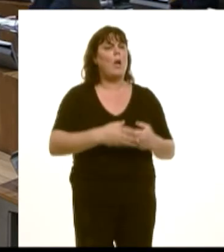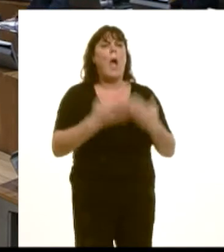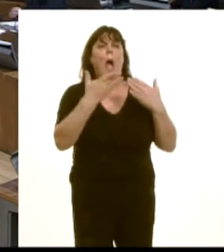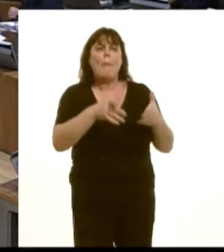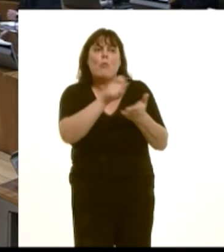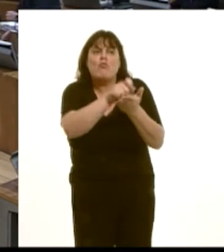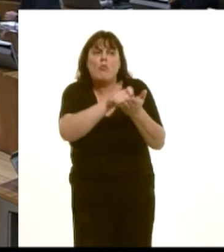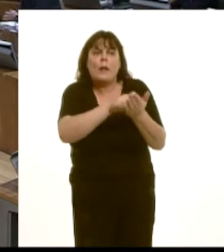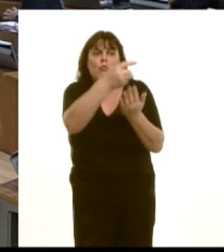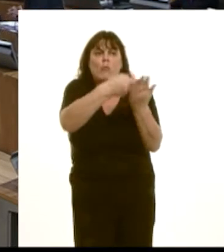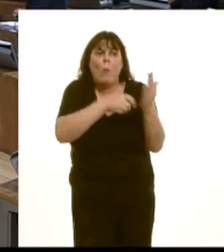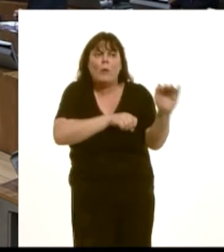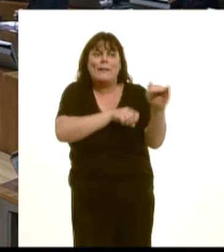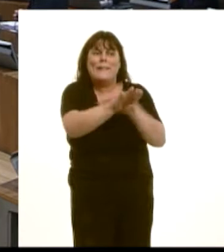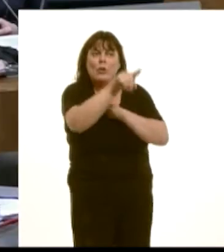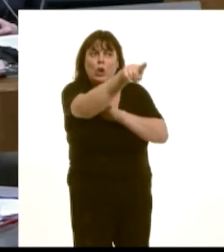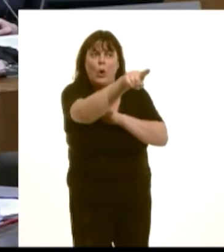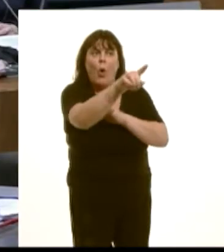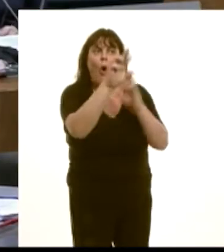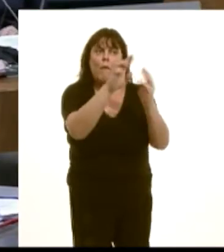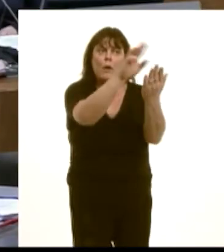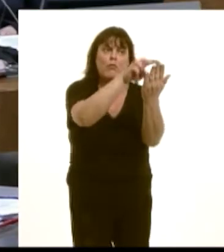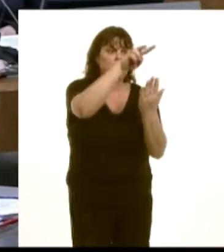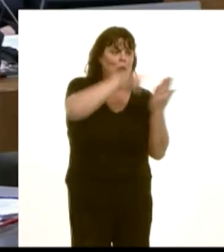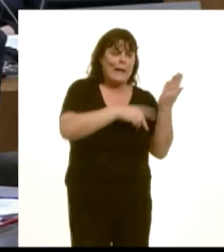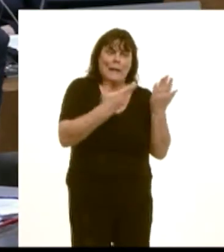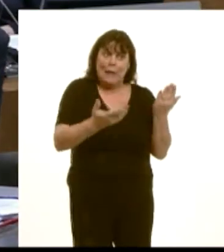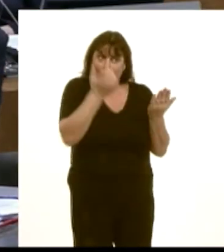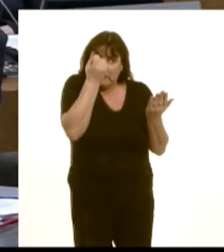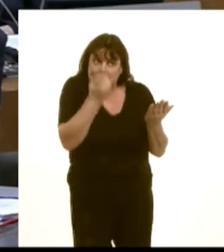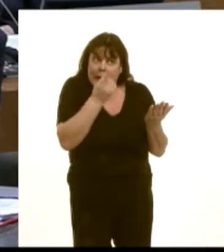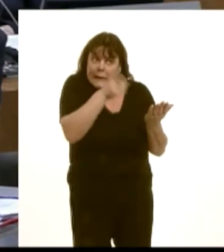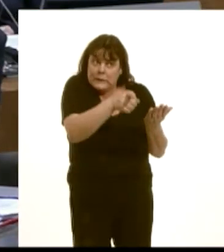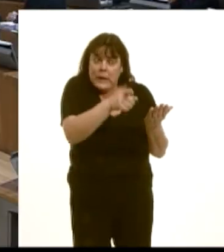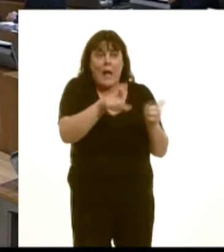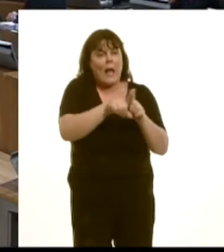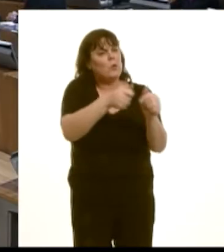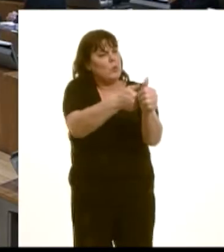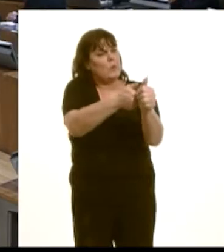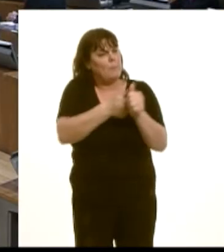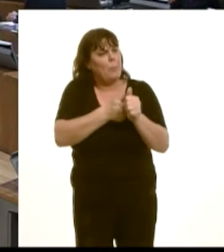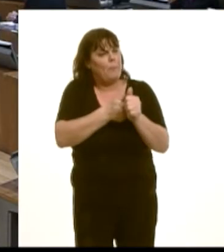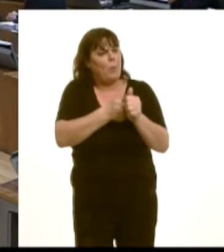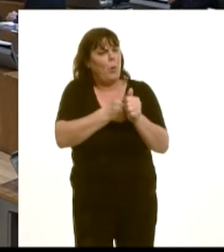understand the point and, if you do, do you support this basic principle of parity of